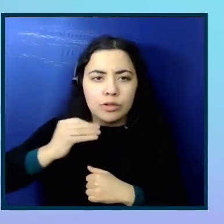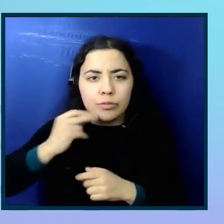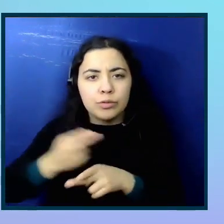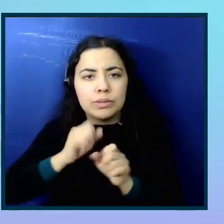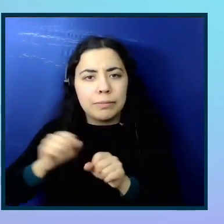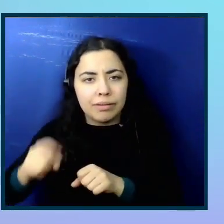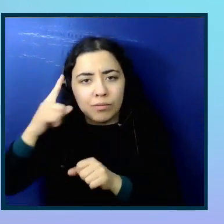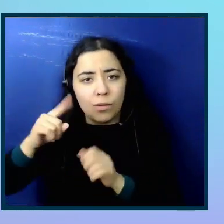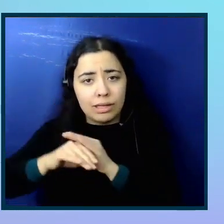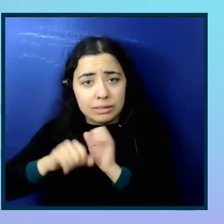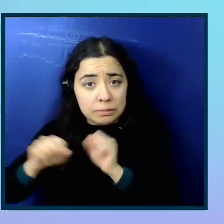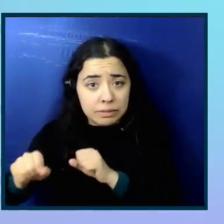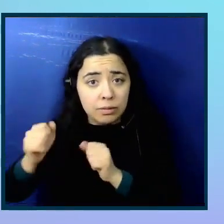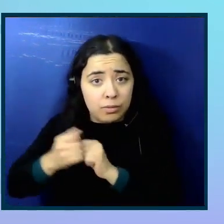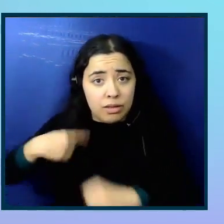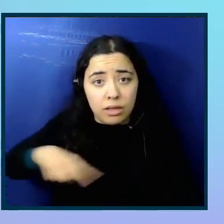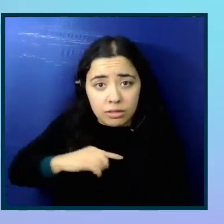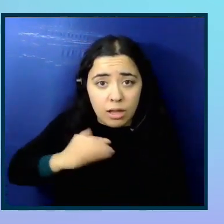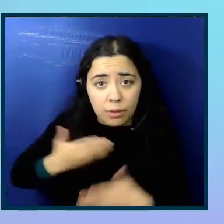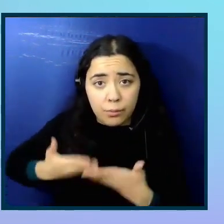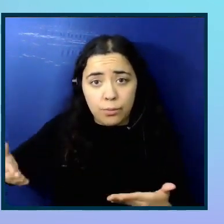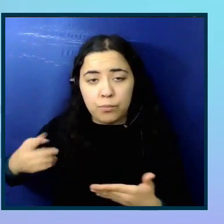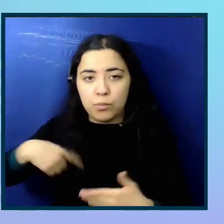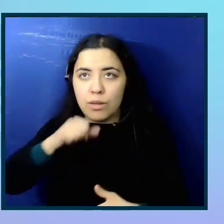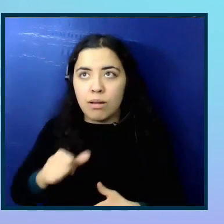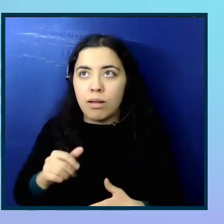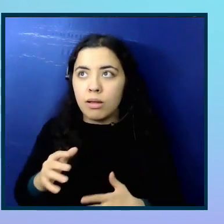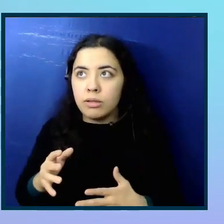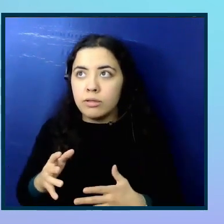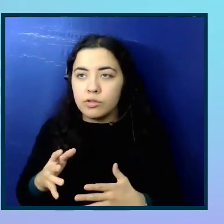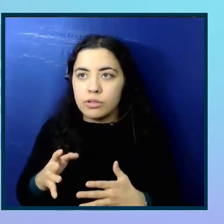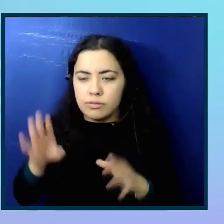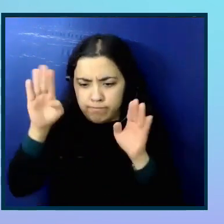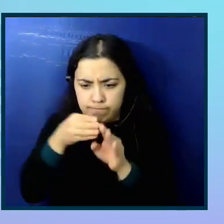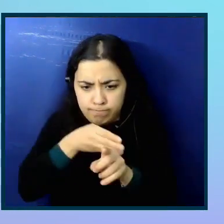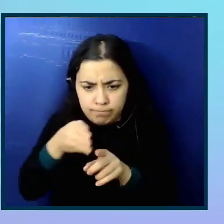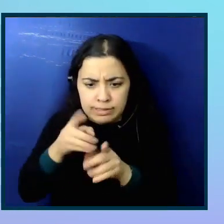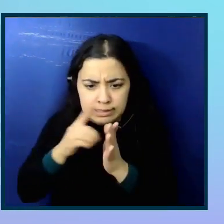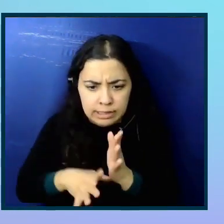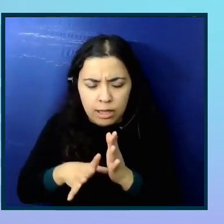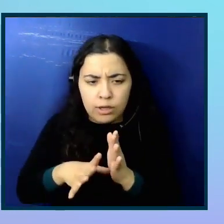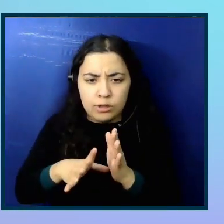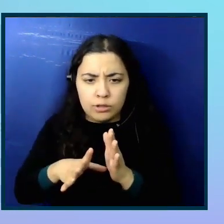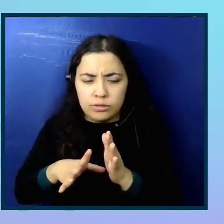with us so that we're not just narrowing our focus on the designers that drew the thing in the first place.